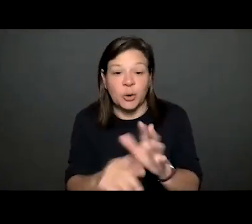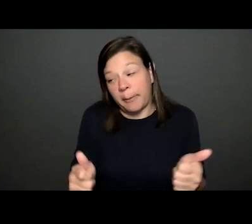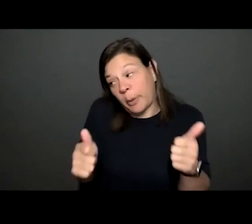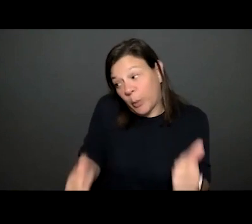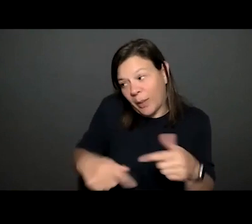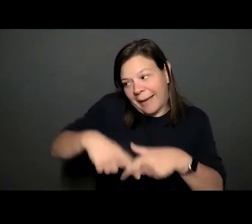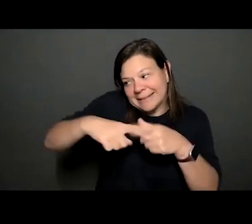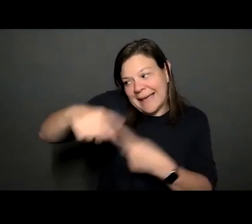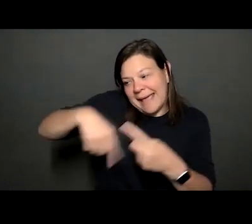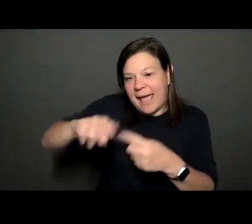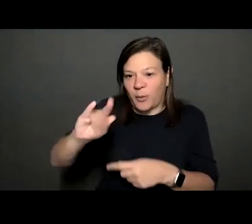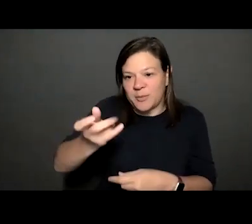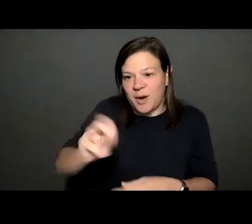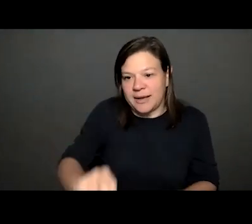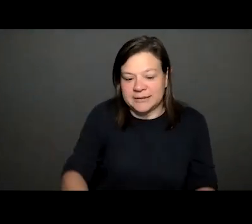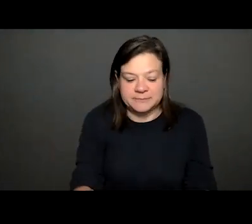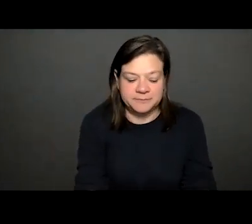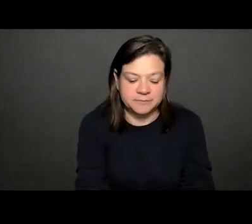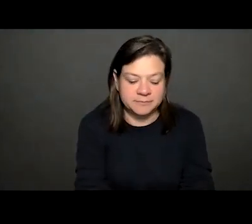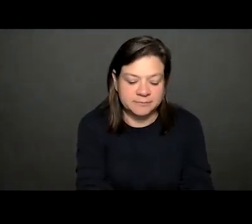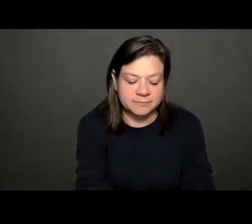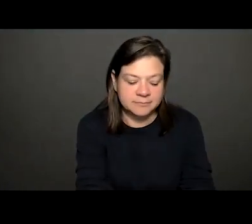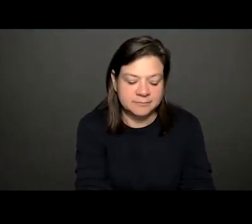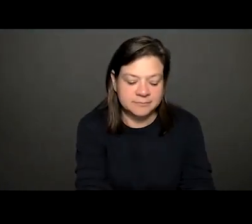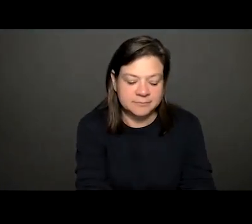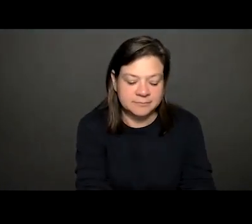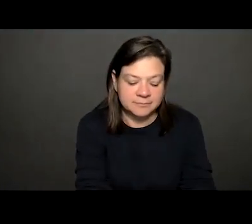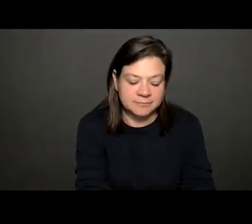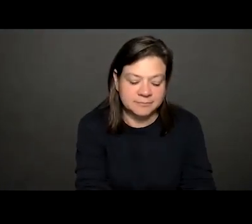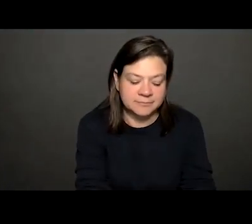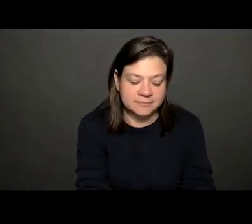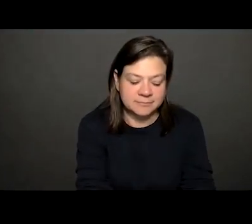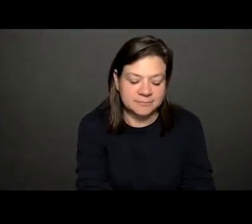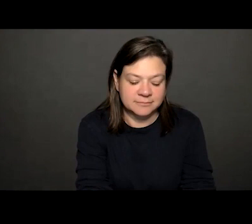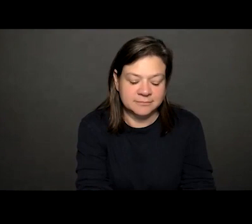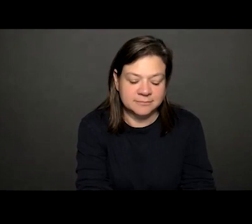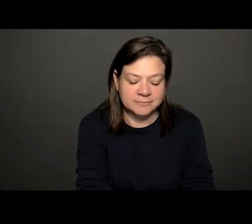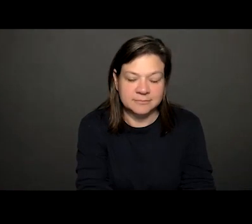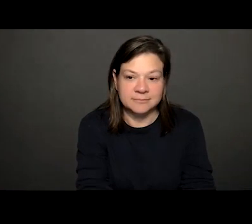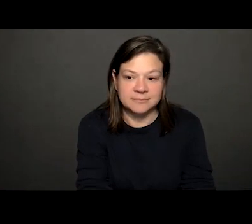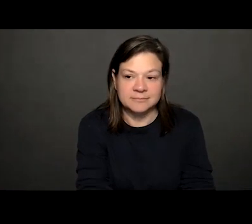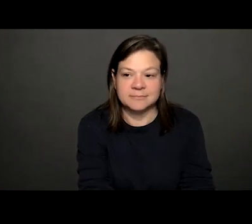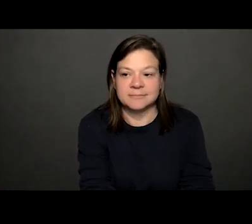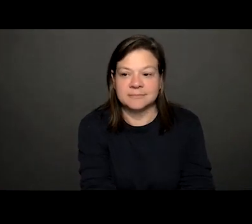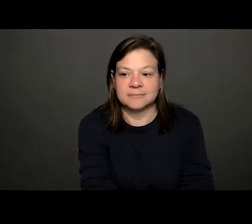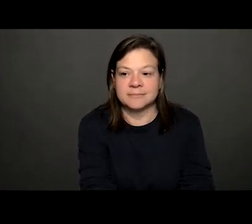ANYHOW -- I KNOW I HAVE GONE THROUGH A LOT REALLY FAST.